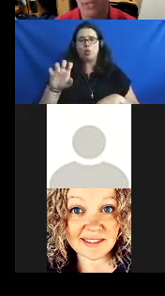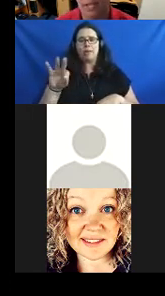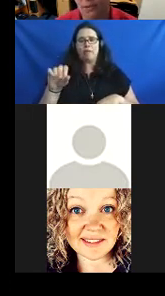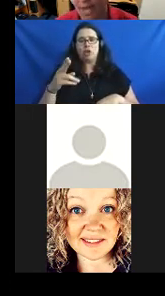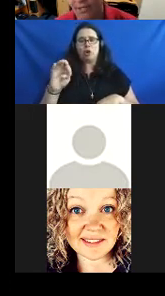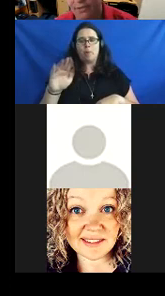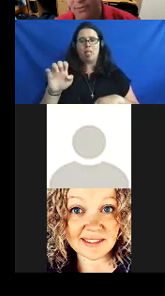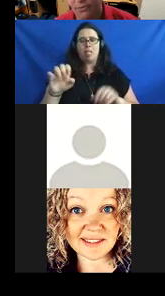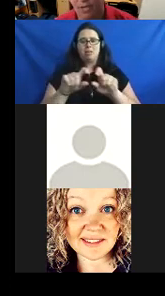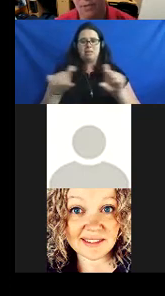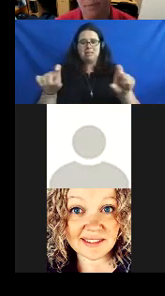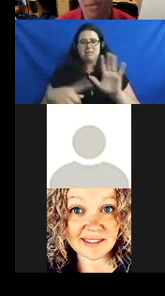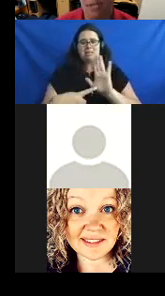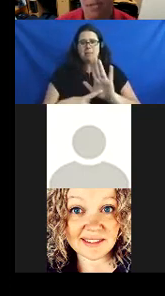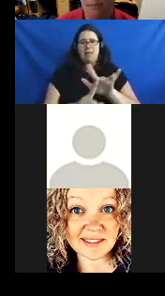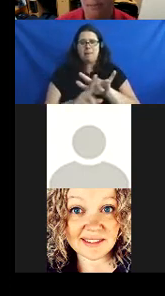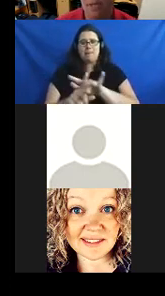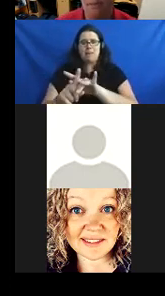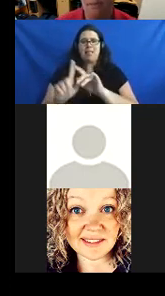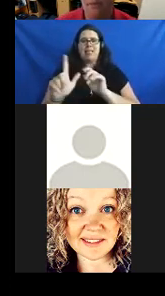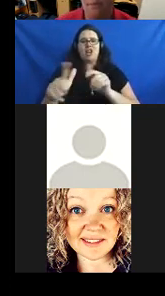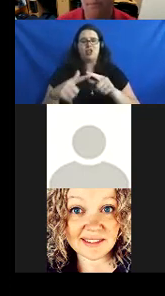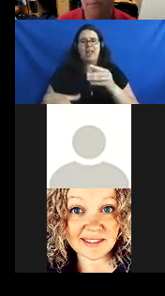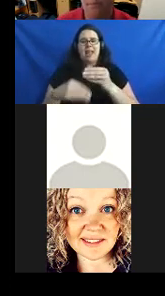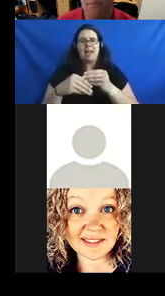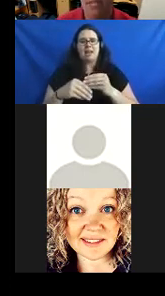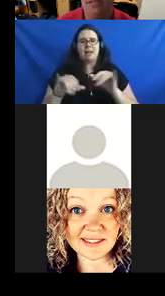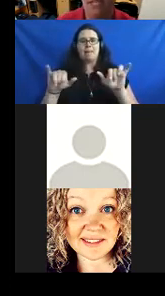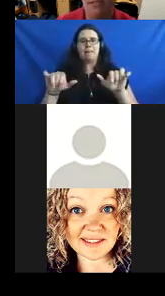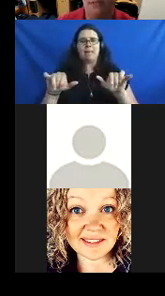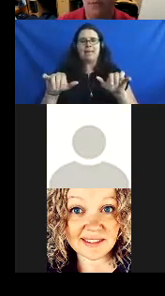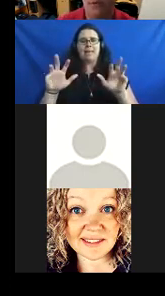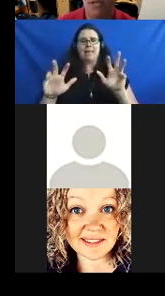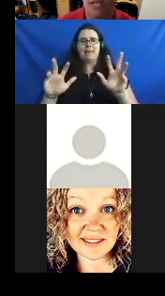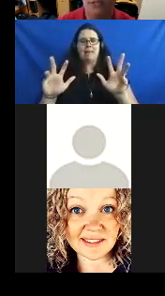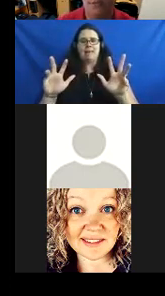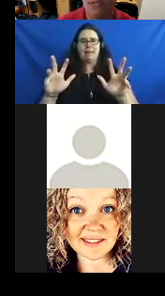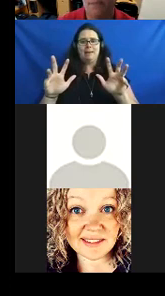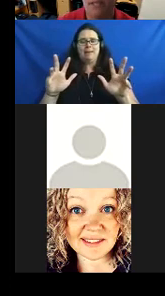THEY LATER ADDED THOSE PINKIE KEYS FOR ENTER AND BACK SPACE